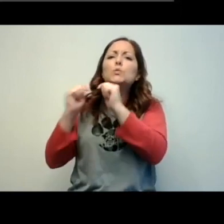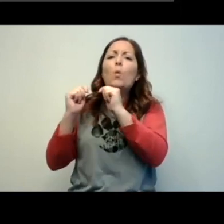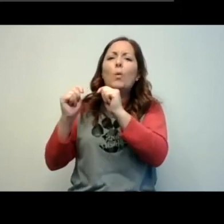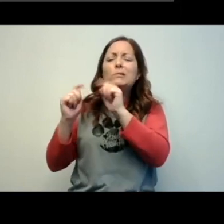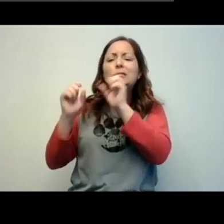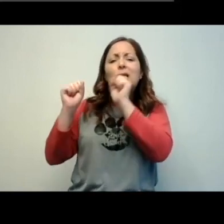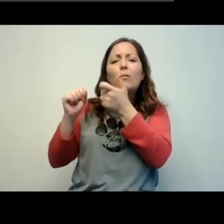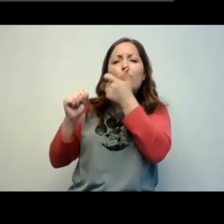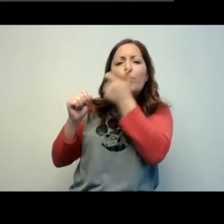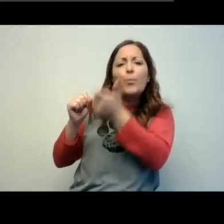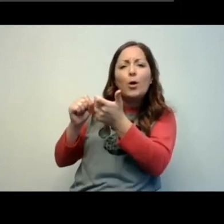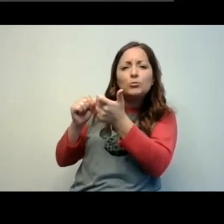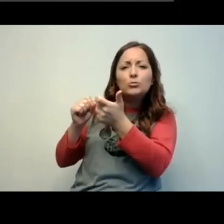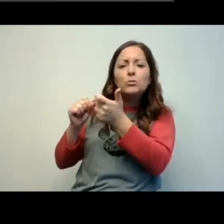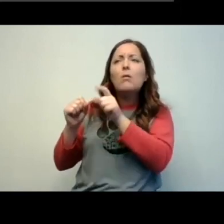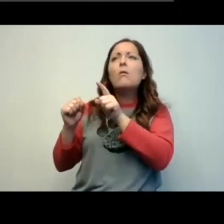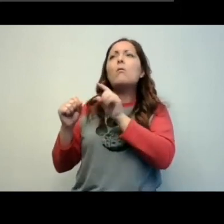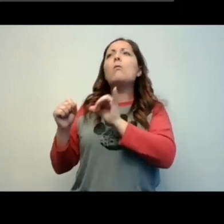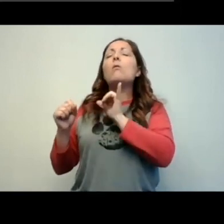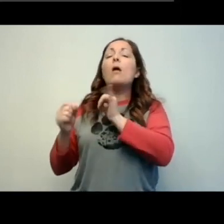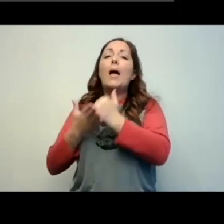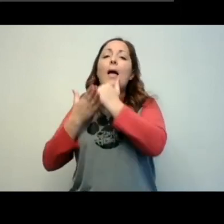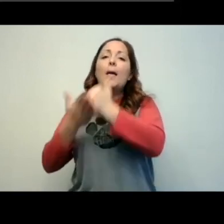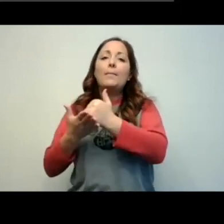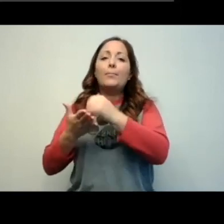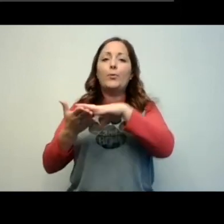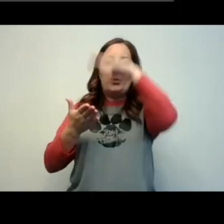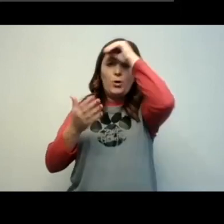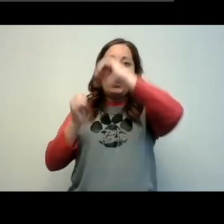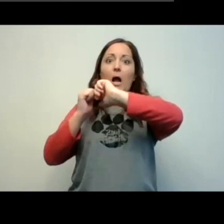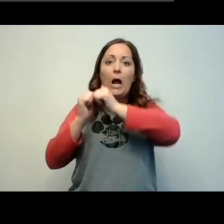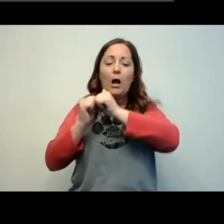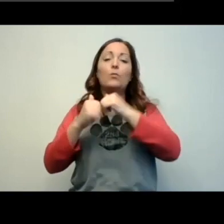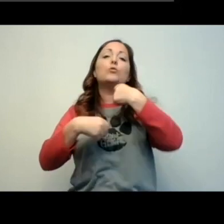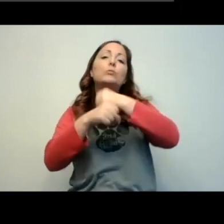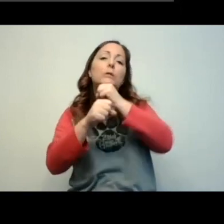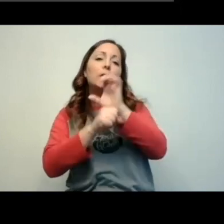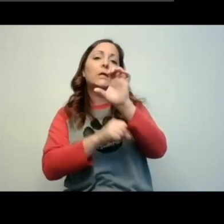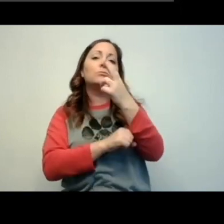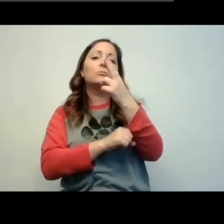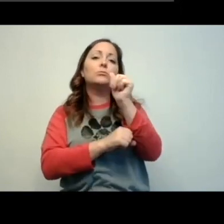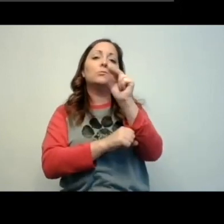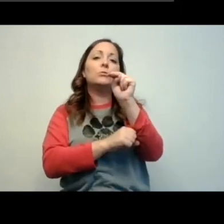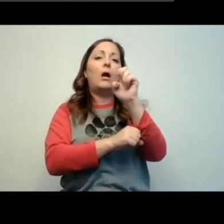Office 365 has some of its own tutorials to help you learn